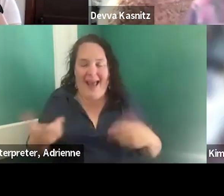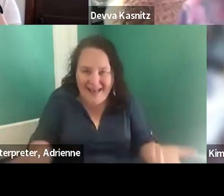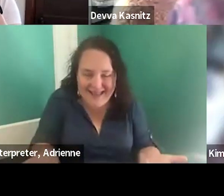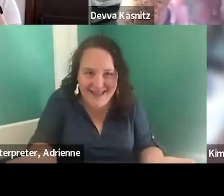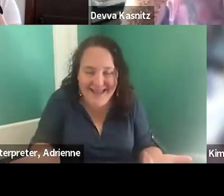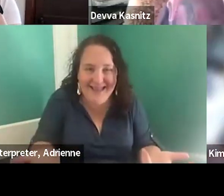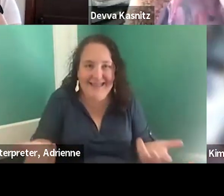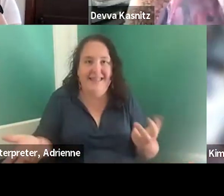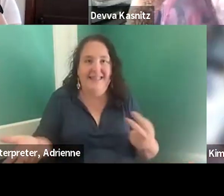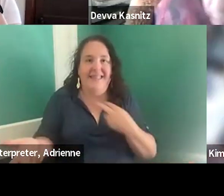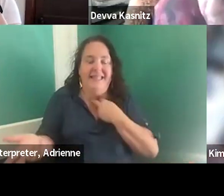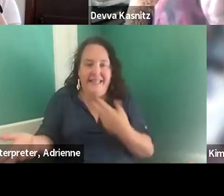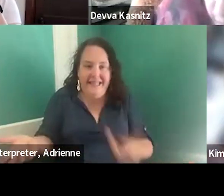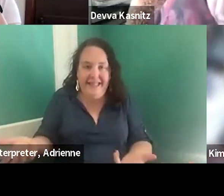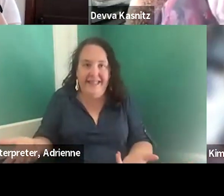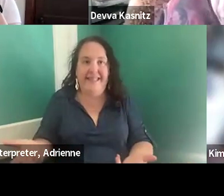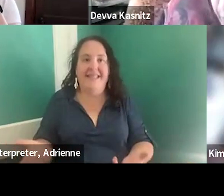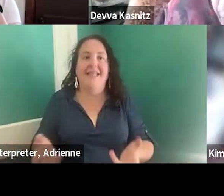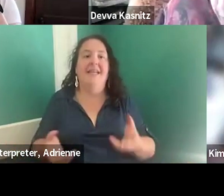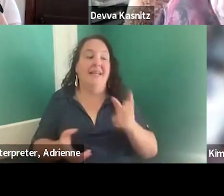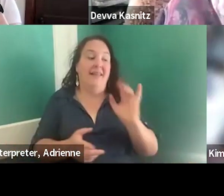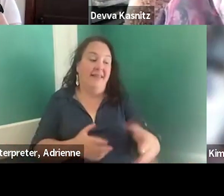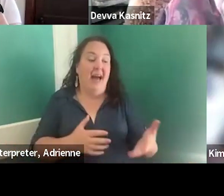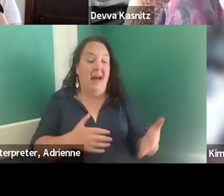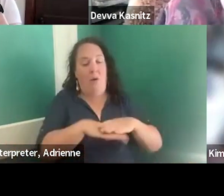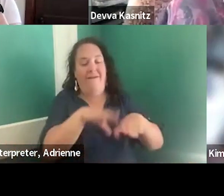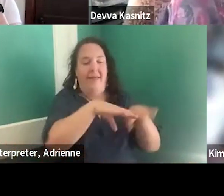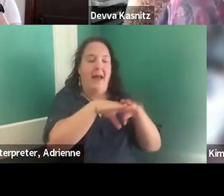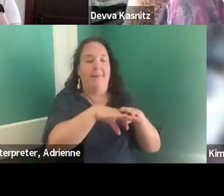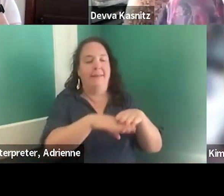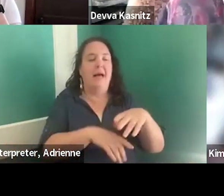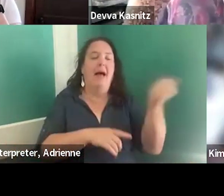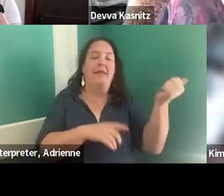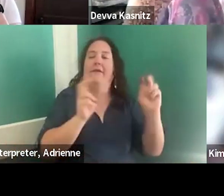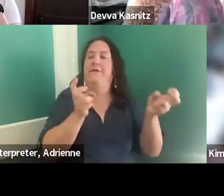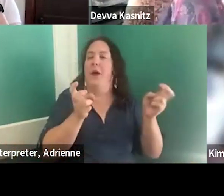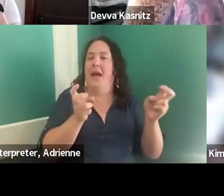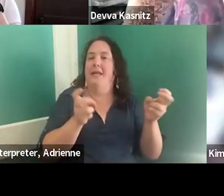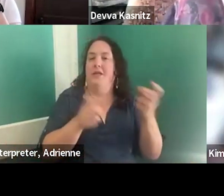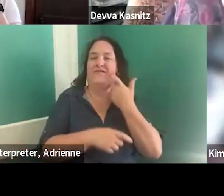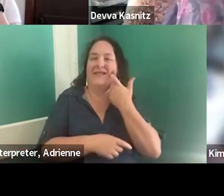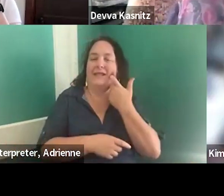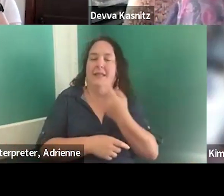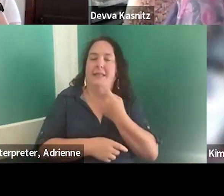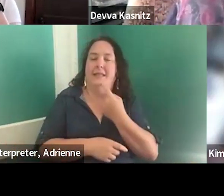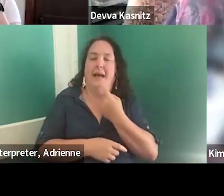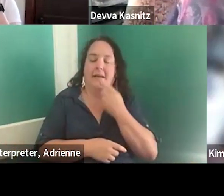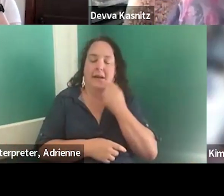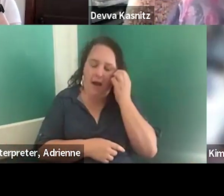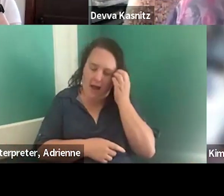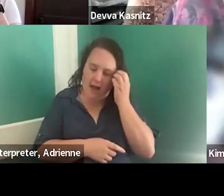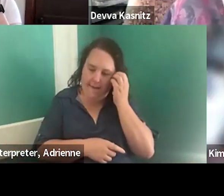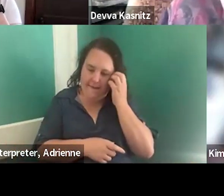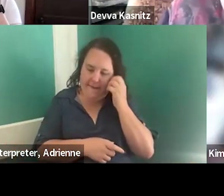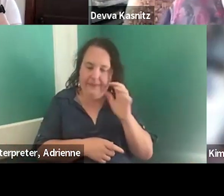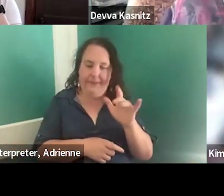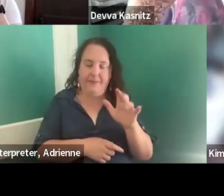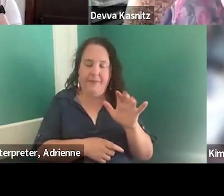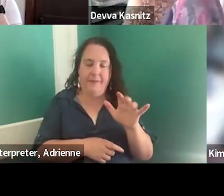This dovetails with another phrase that-- I think we shared this in advance. There is-- someone that is in the disability